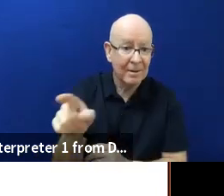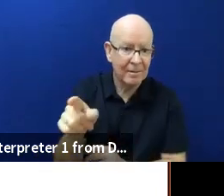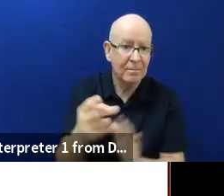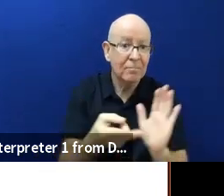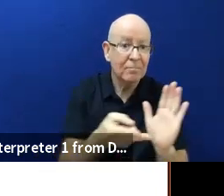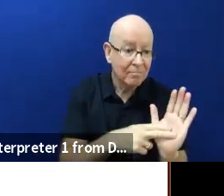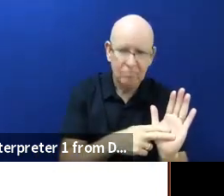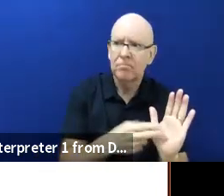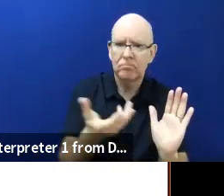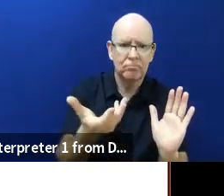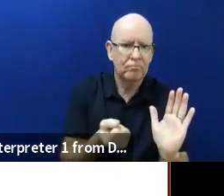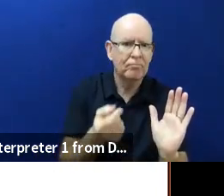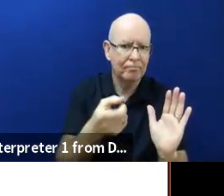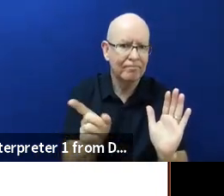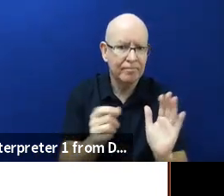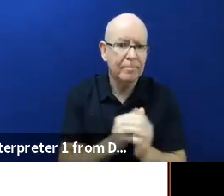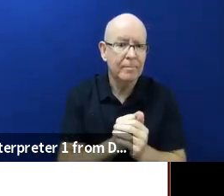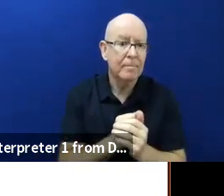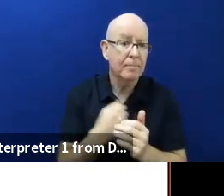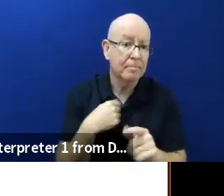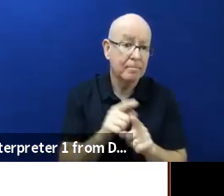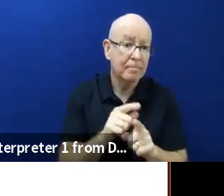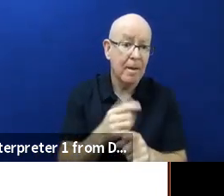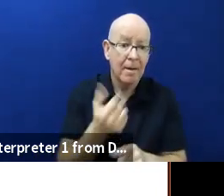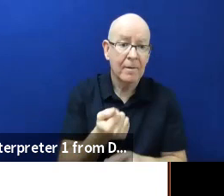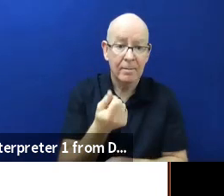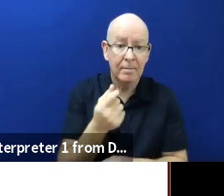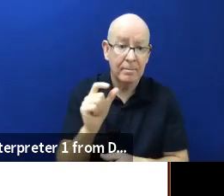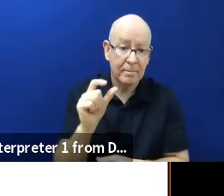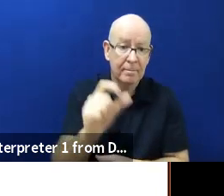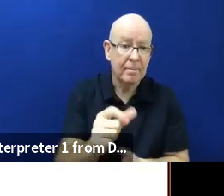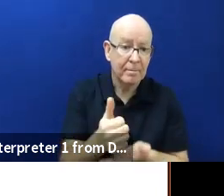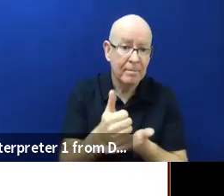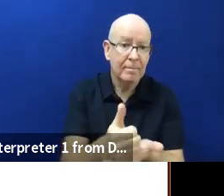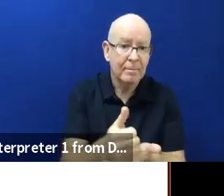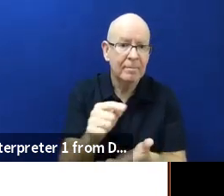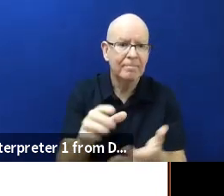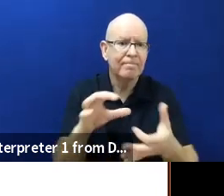Persons with disabilities also enjoy access to essential social services, for example the